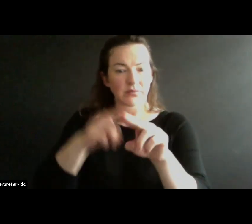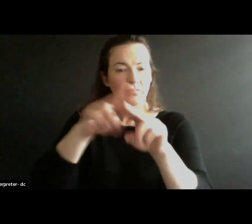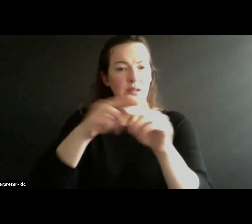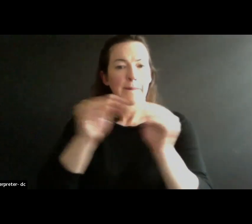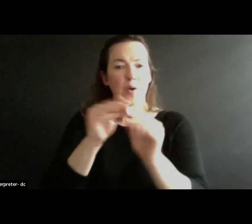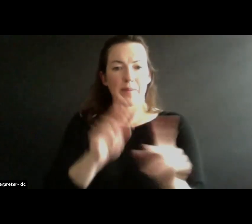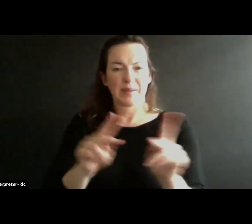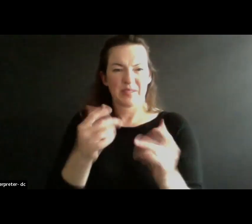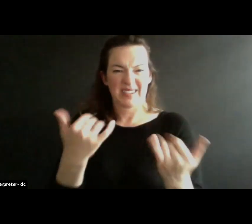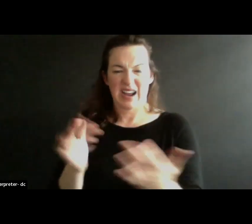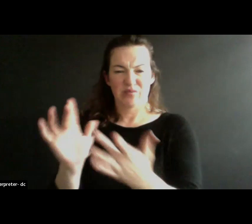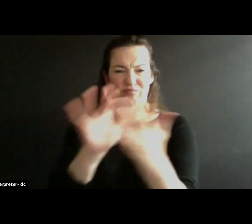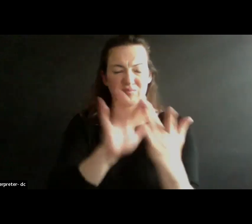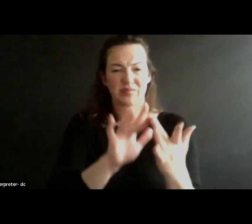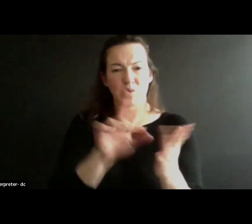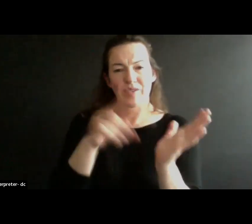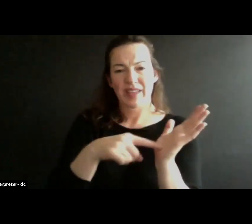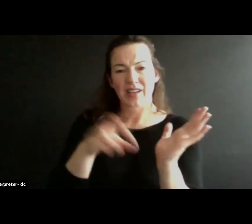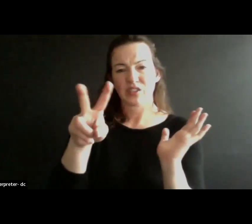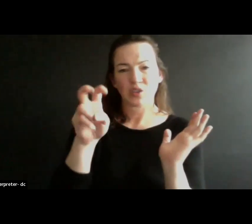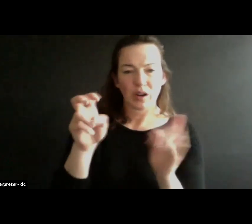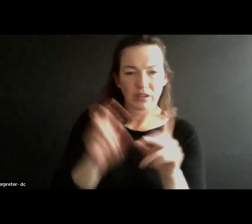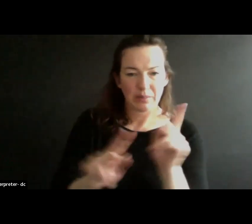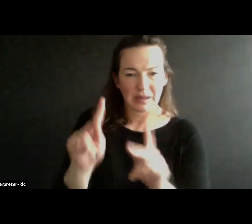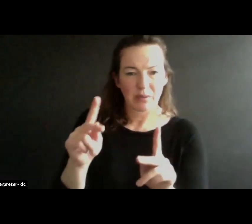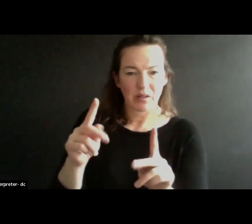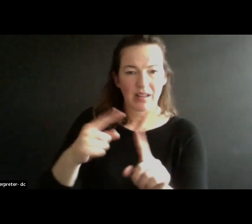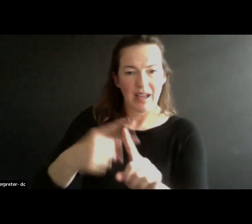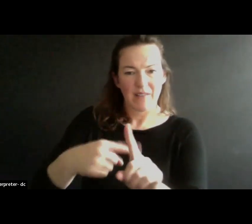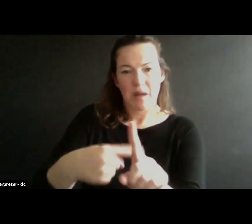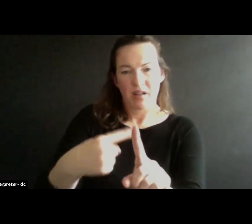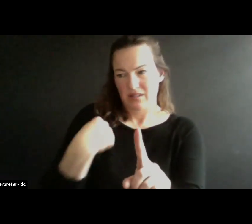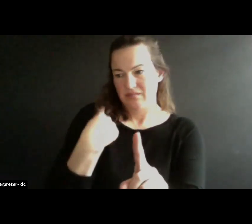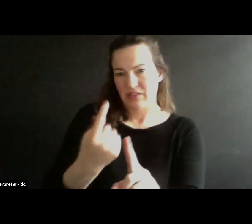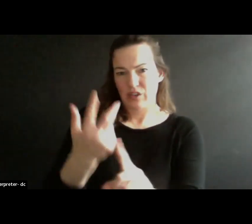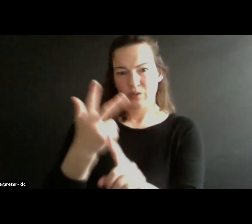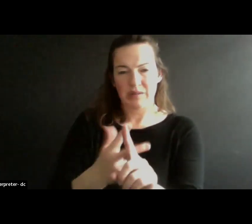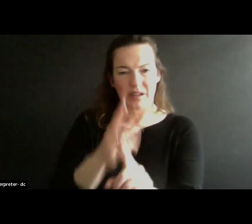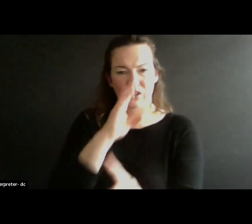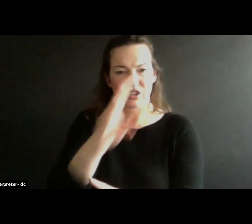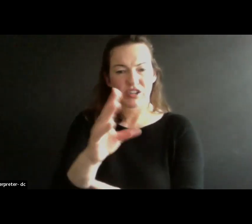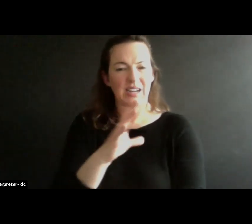between 1,200 on a monthly basis. Just the last 3 months. And so we think that as we're